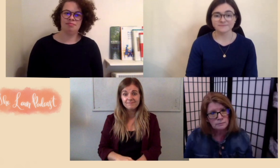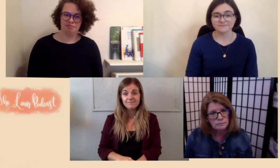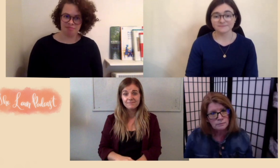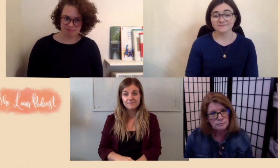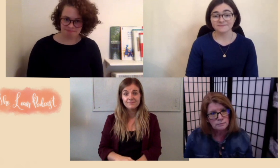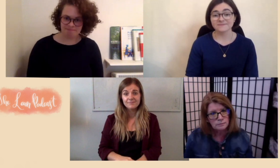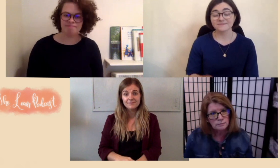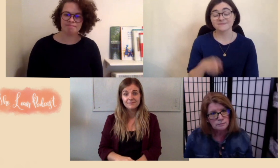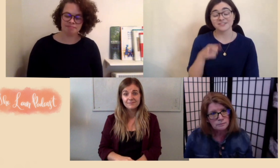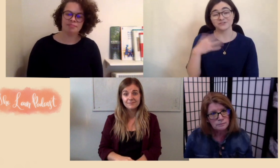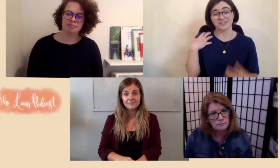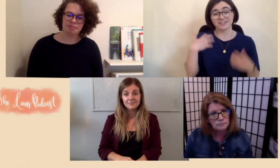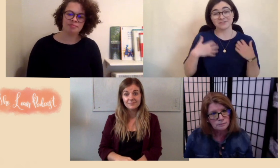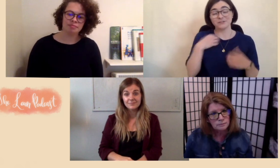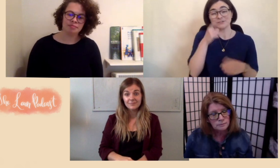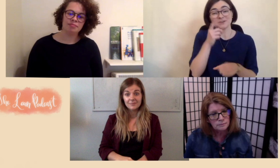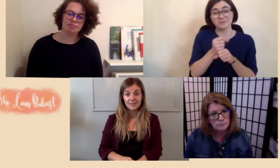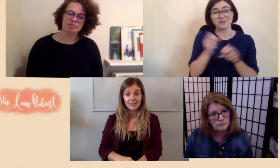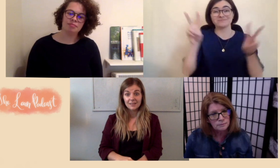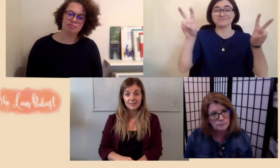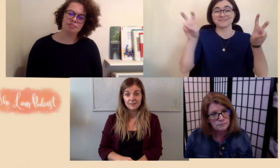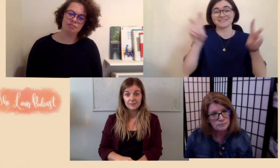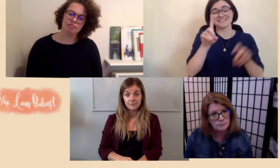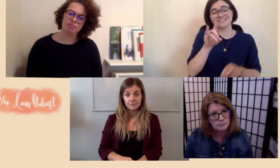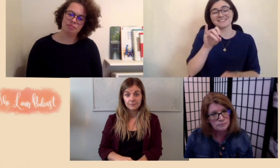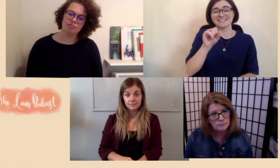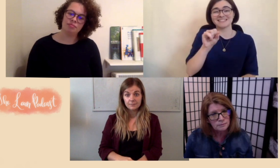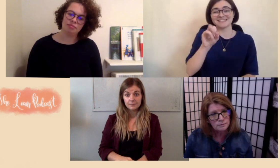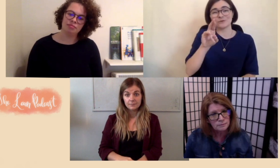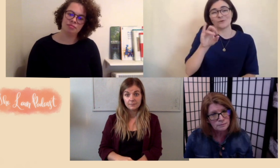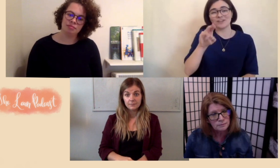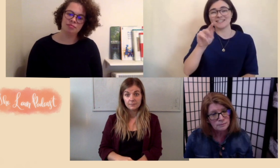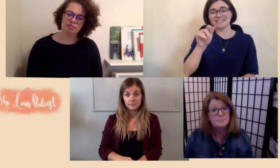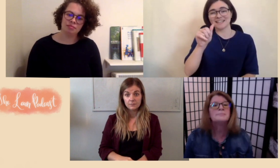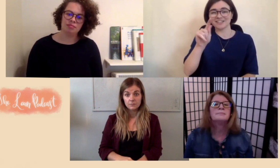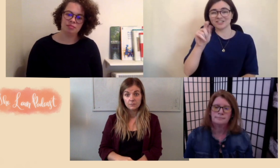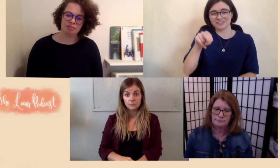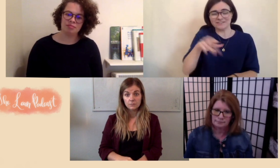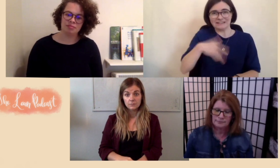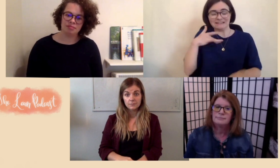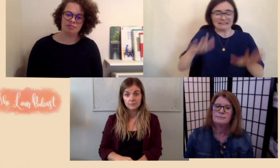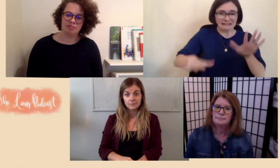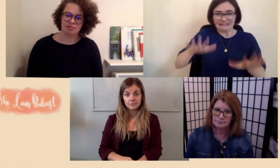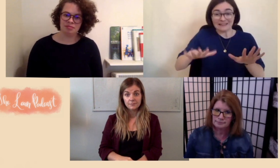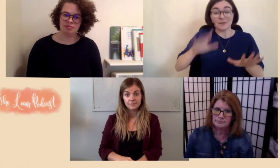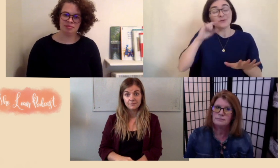'Cause I actually work as a VRS interpreter, half the time. So half of my work was already that.